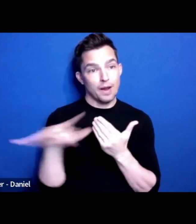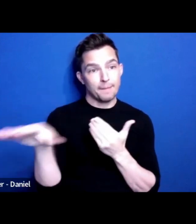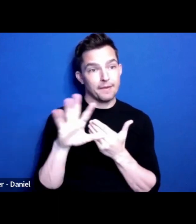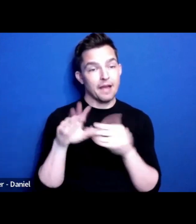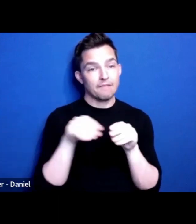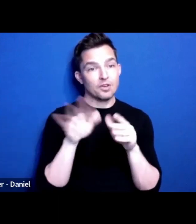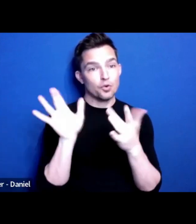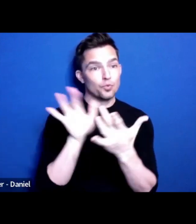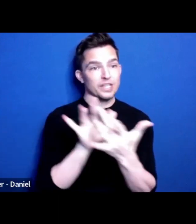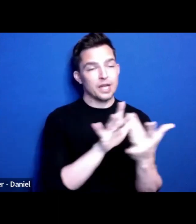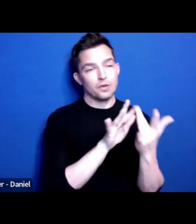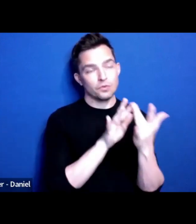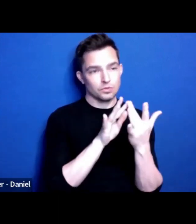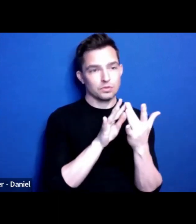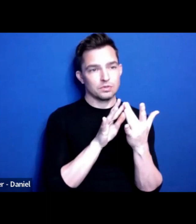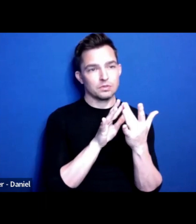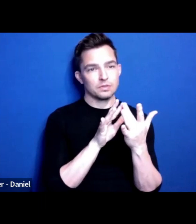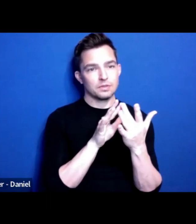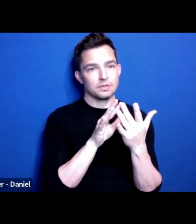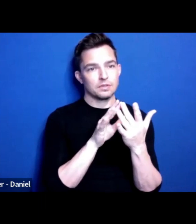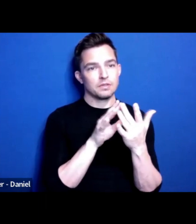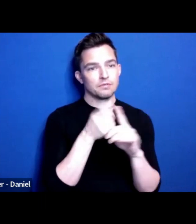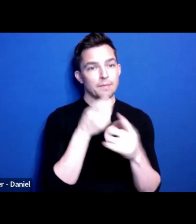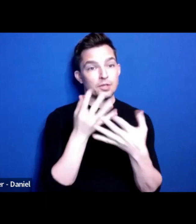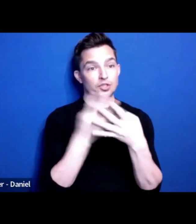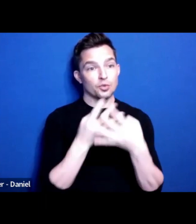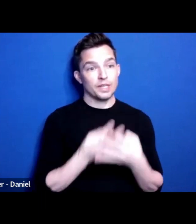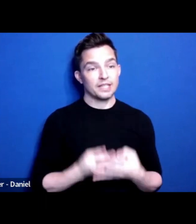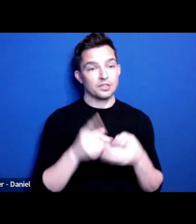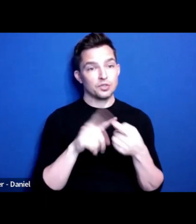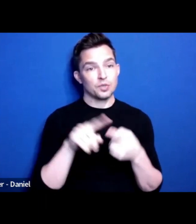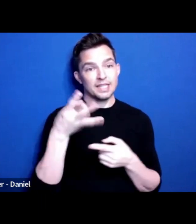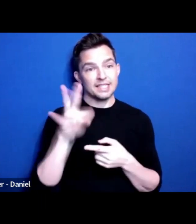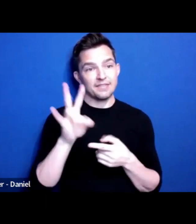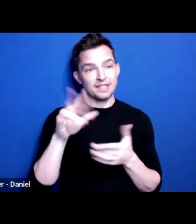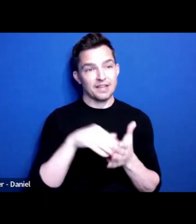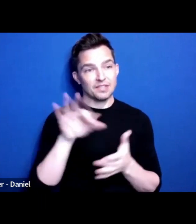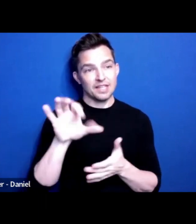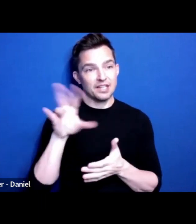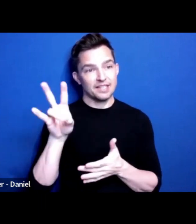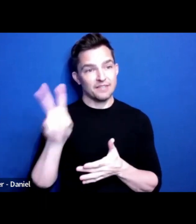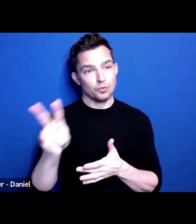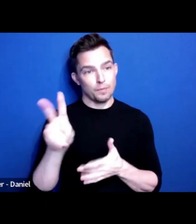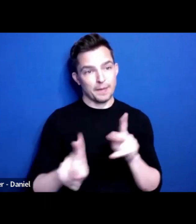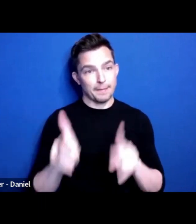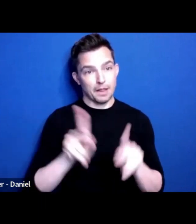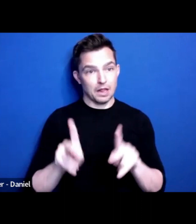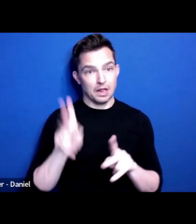through screenings to 17,972 people? There's so there have